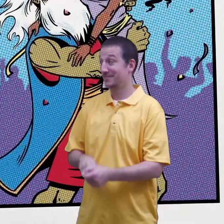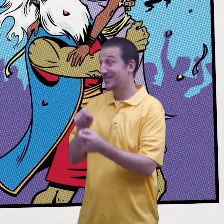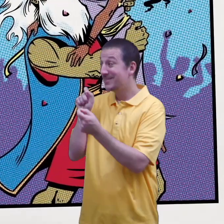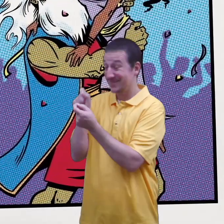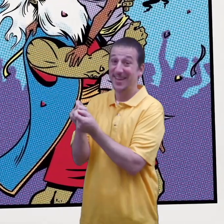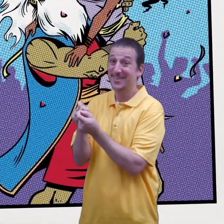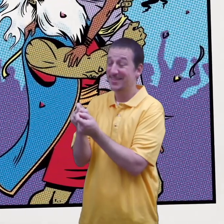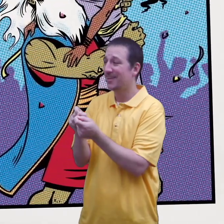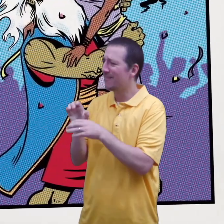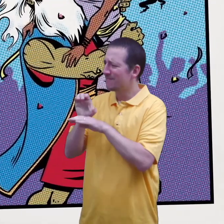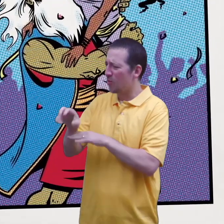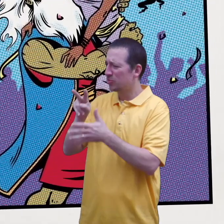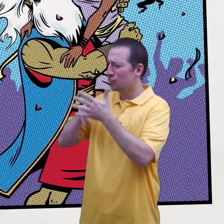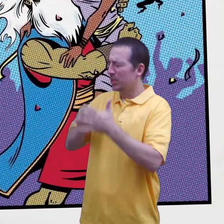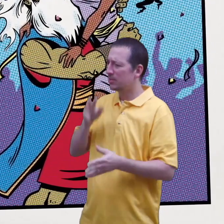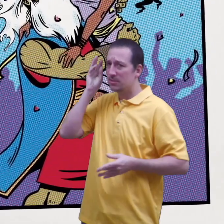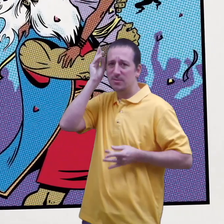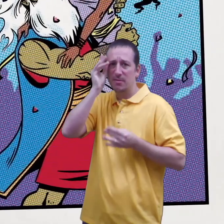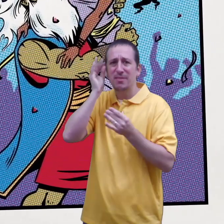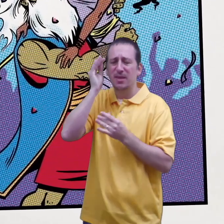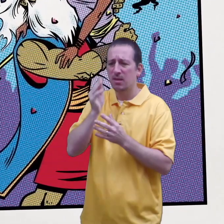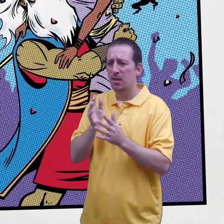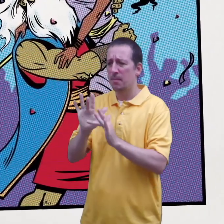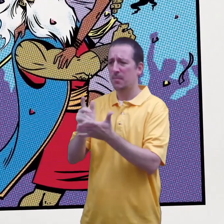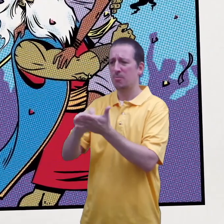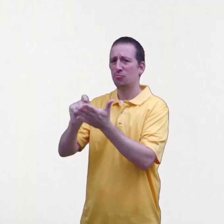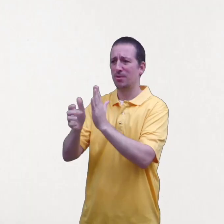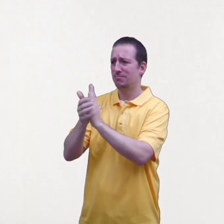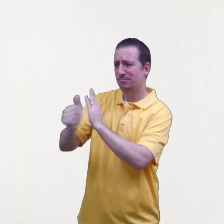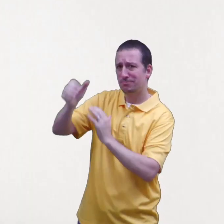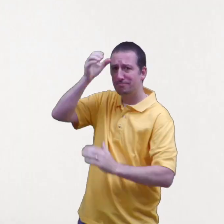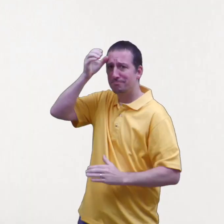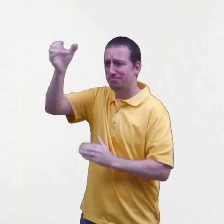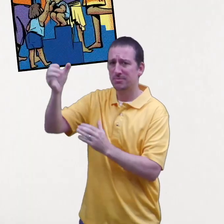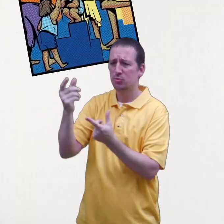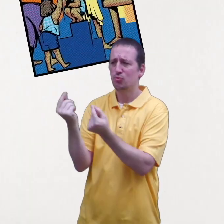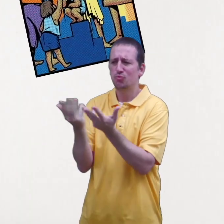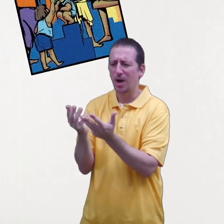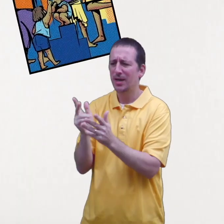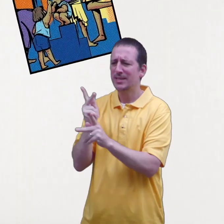Tim: Exactly. It forces you to ponder. Through all these techniques, the biblical narrators